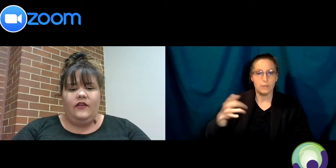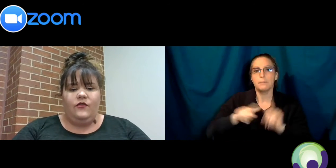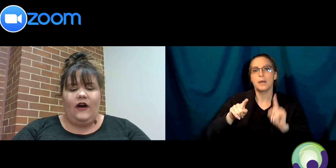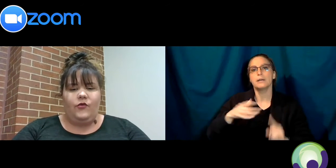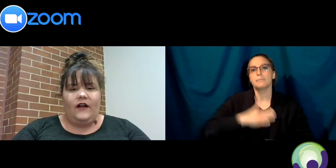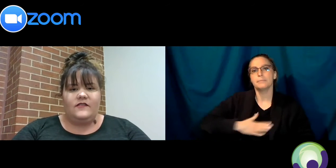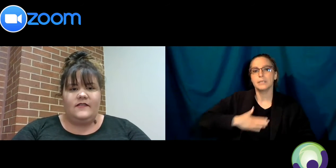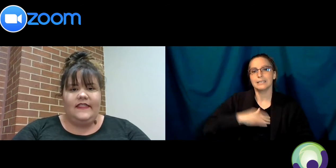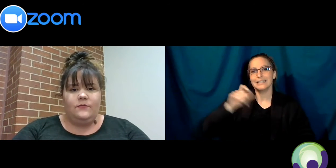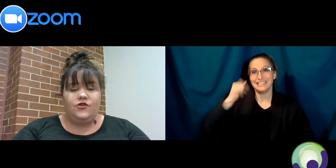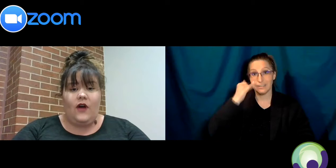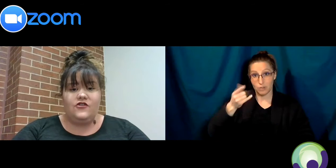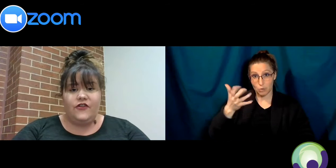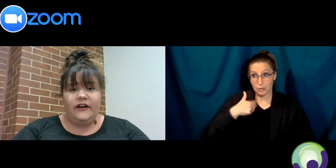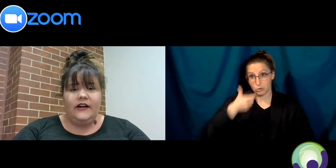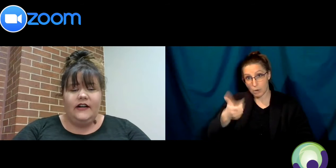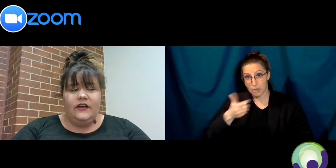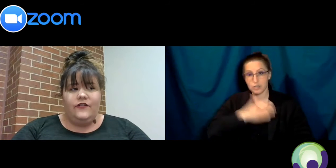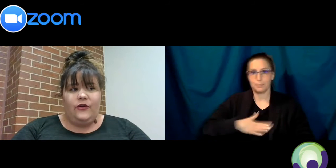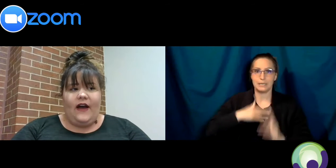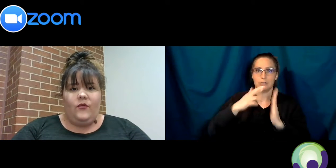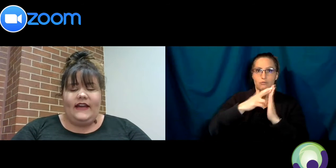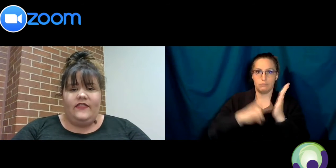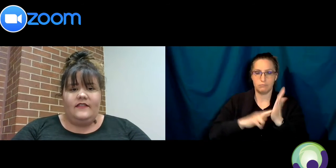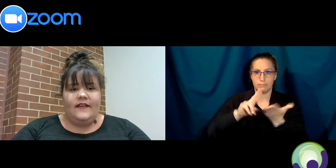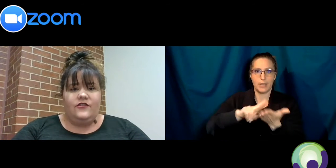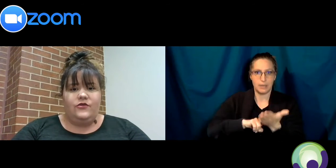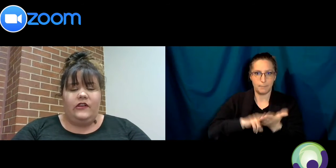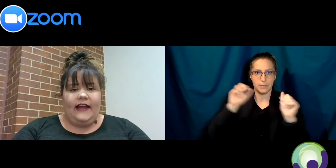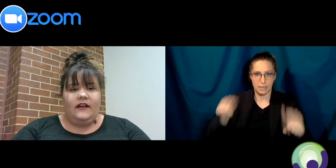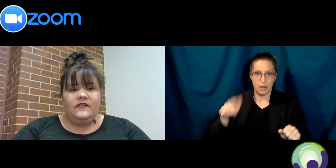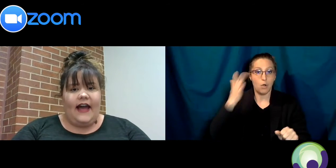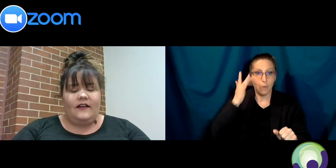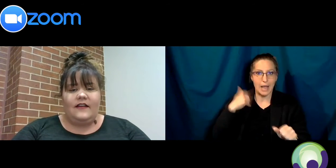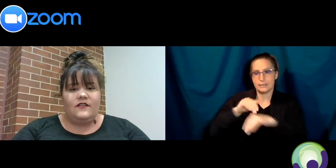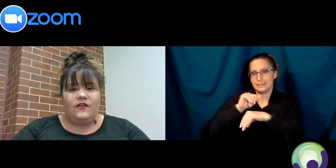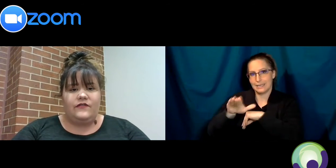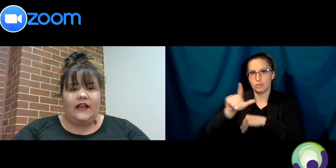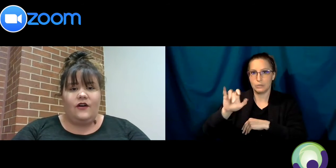whoever wants to see them to register, so that we can then send you the link to access those videos.